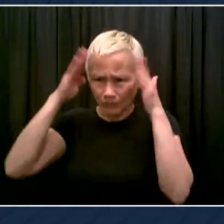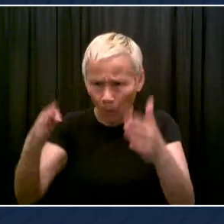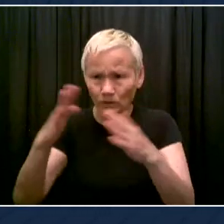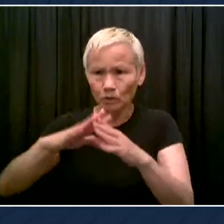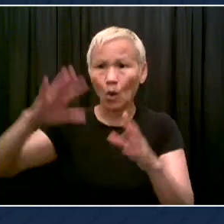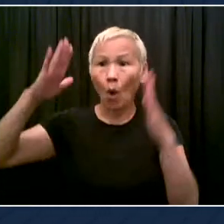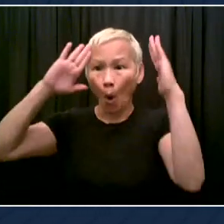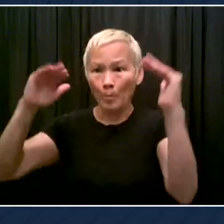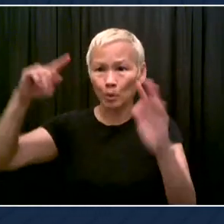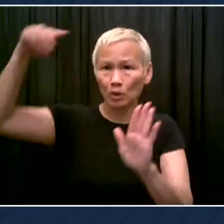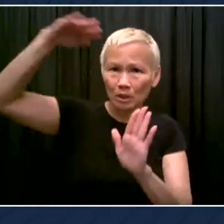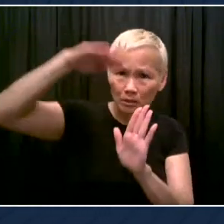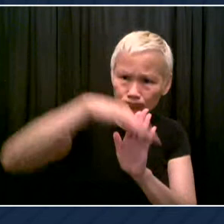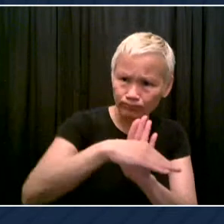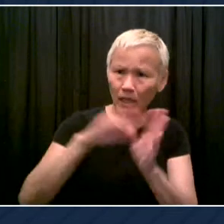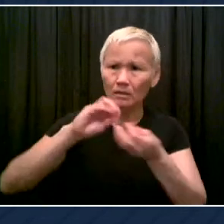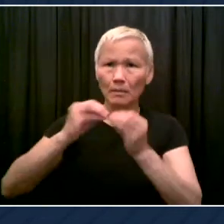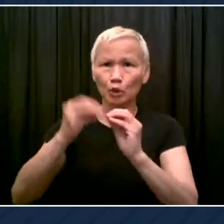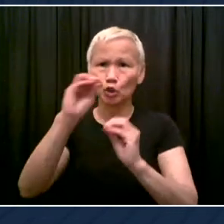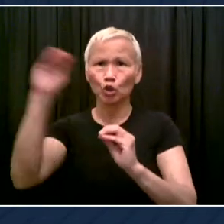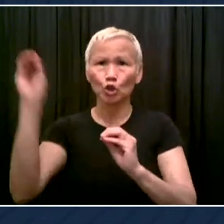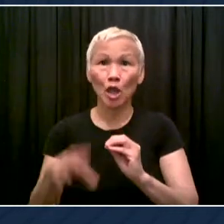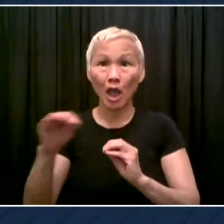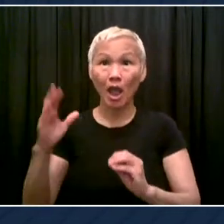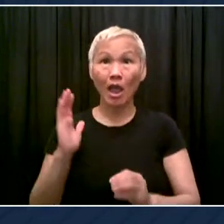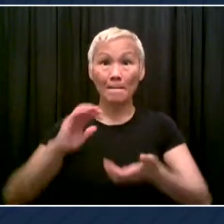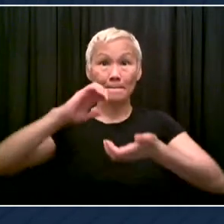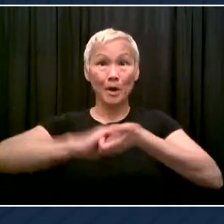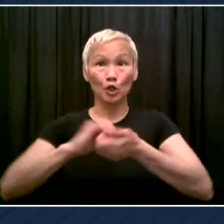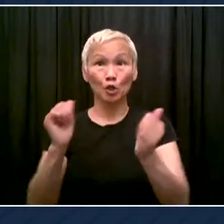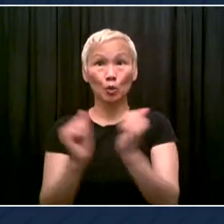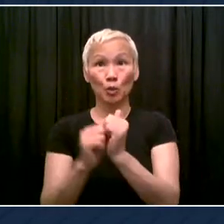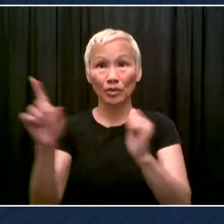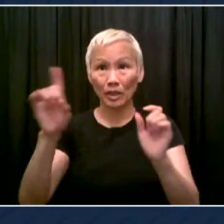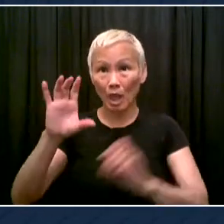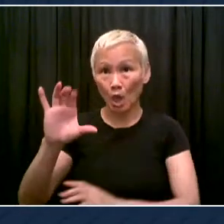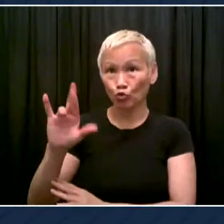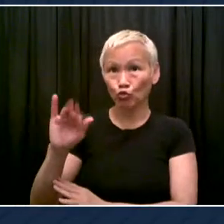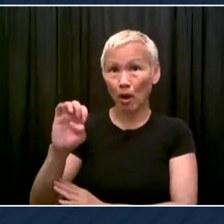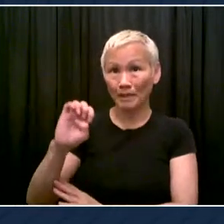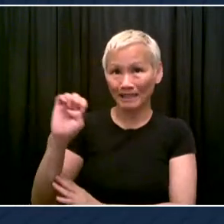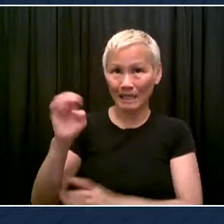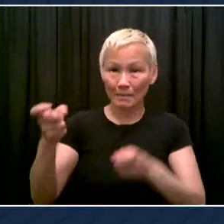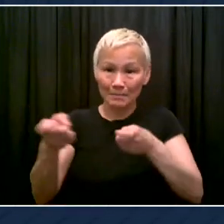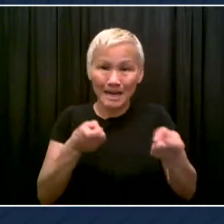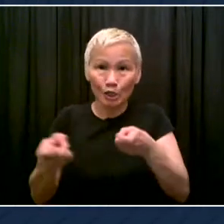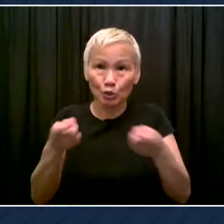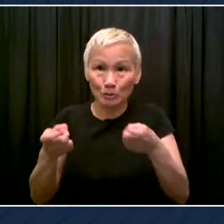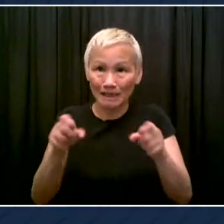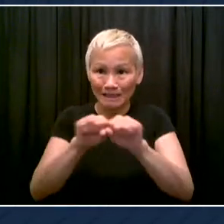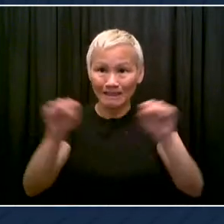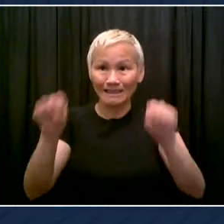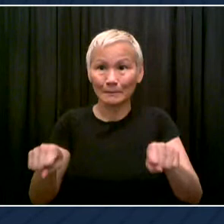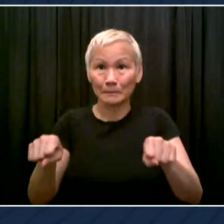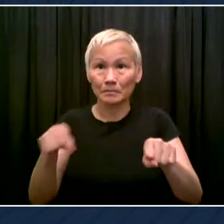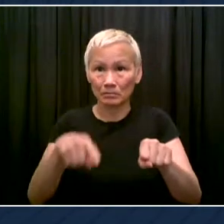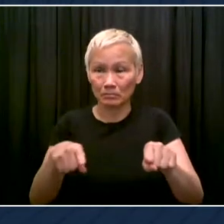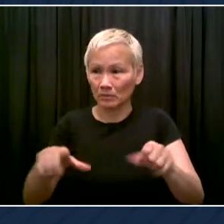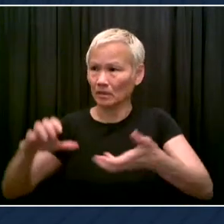PLAN IN APRIL TO INVEST IN OUR NEIGHBORHOOD. I'M A HUGE